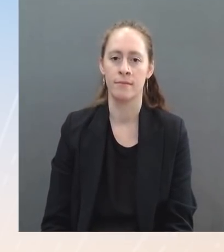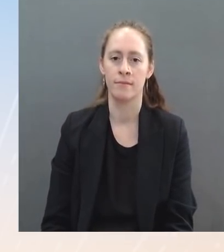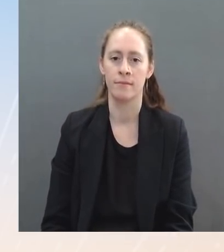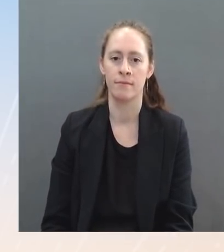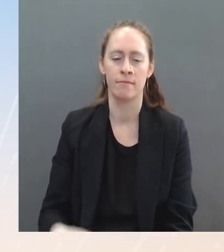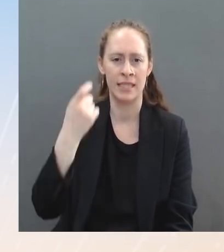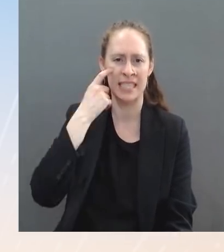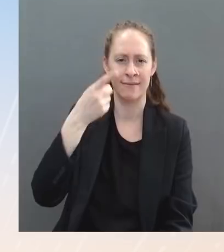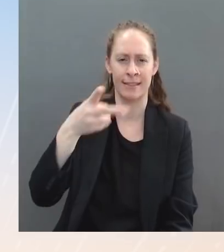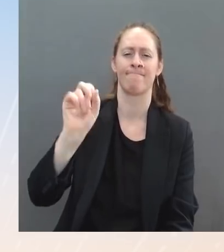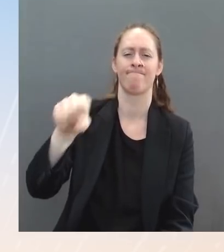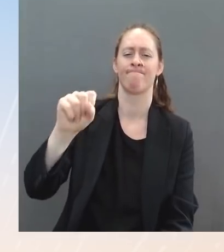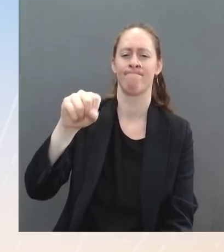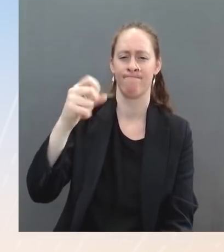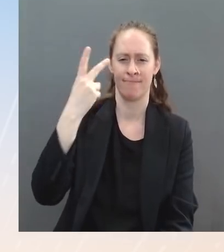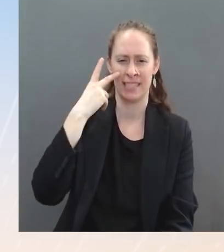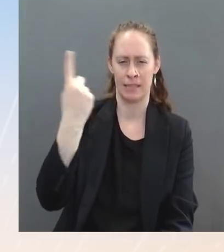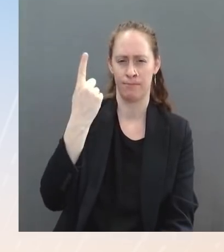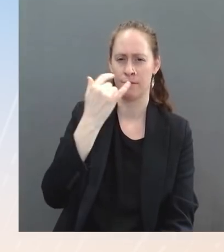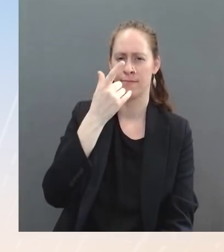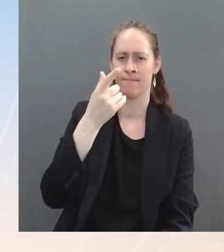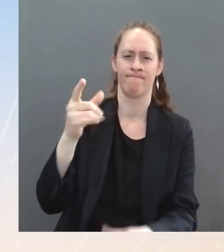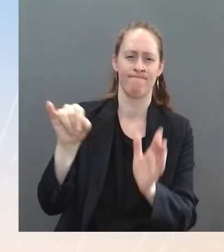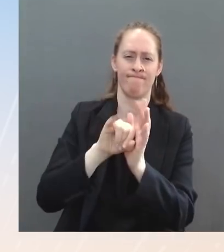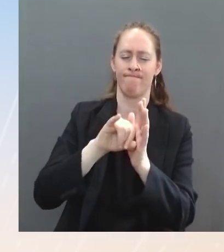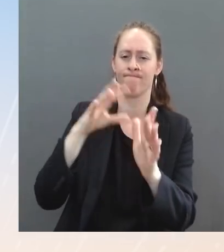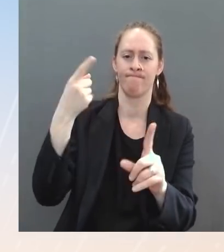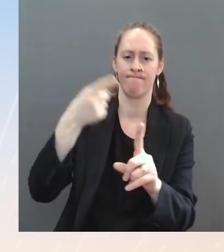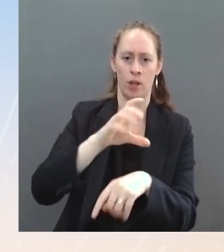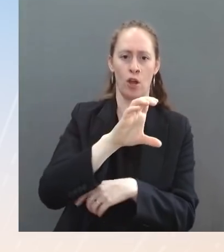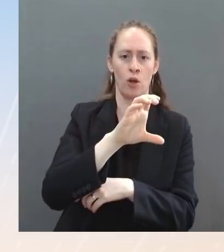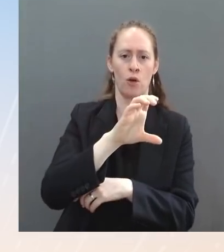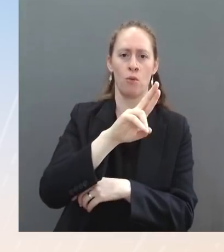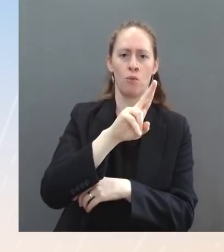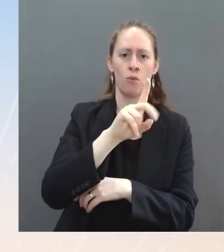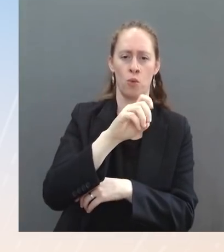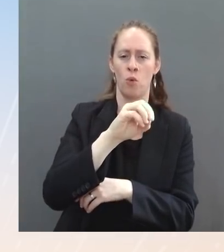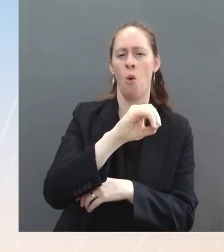and laid some of the blame for that at oil companies in the past. The President today, in his remarks,